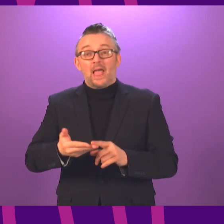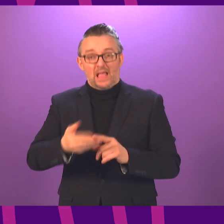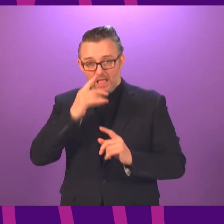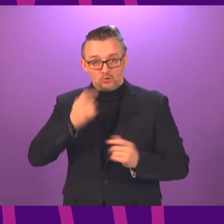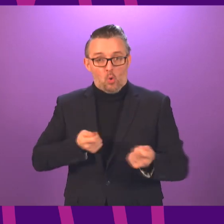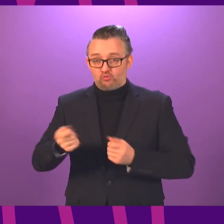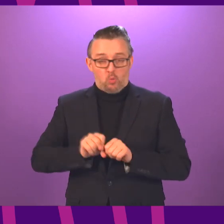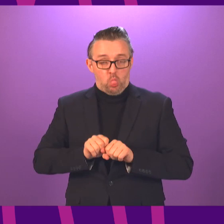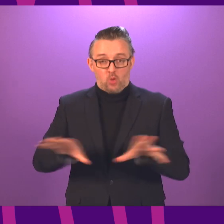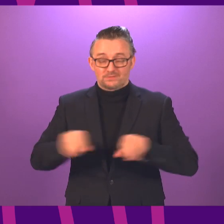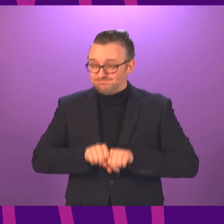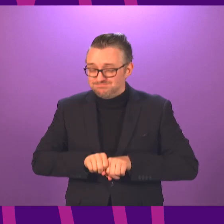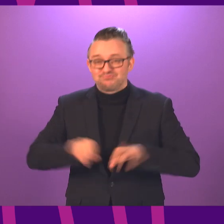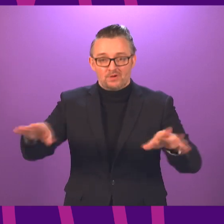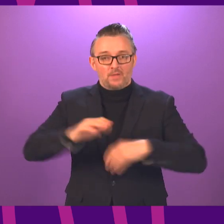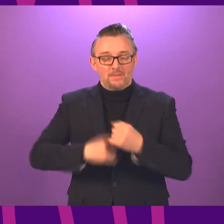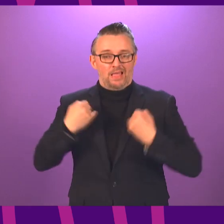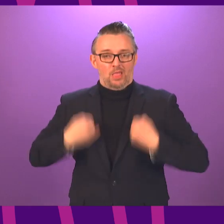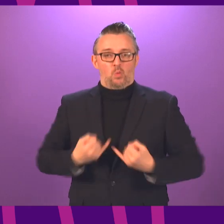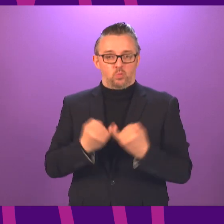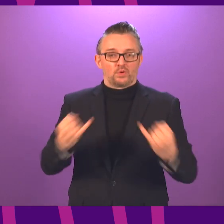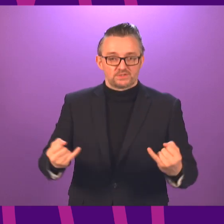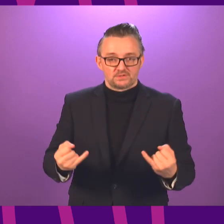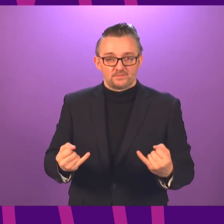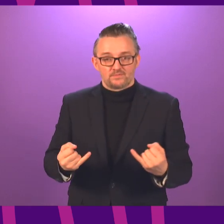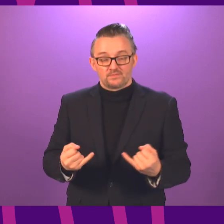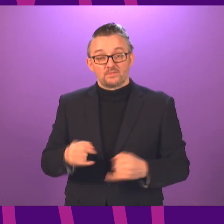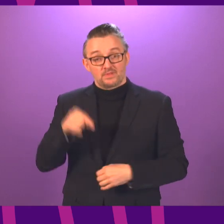and causing more illness is most acute. It is also when the risk is greatest of the virus